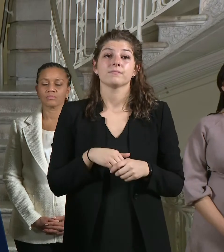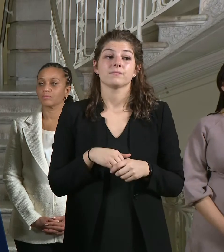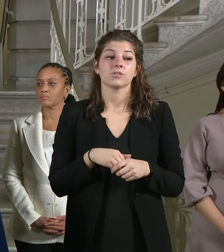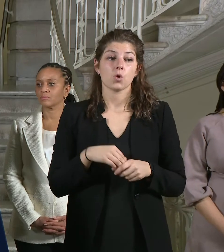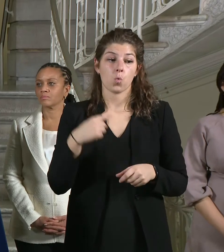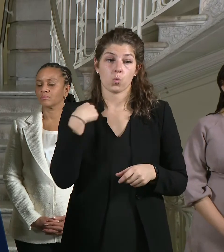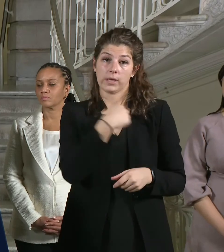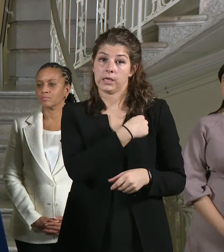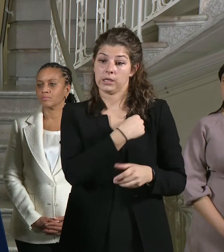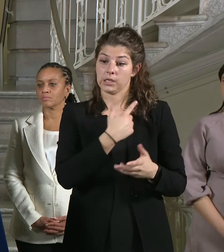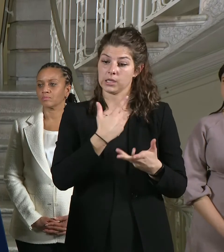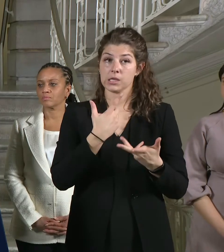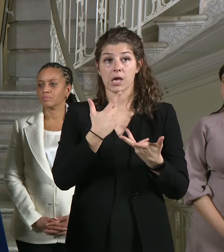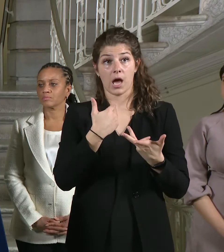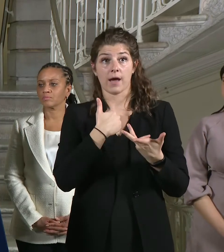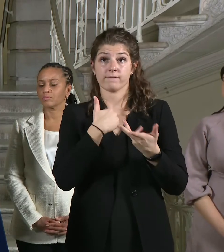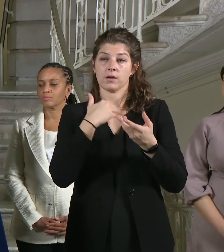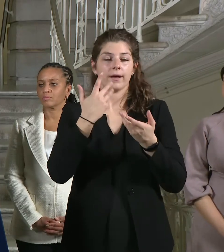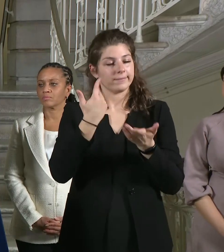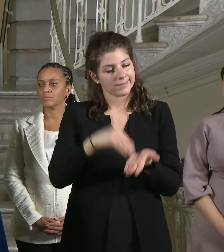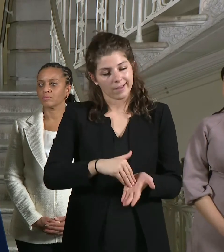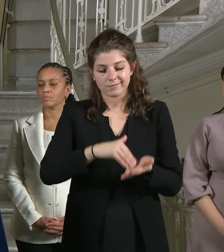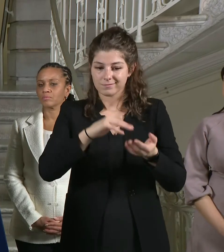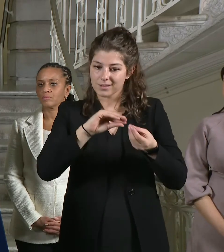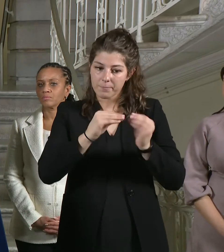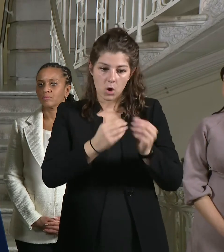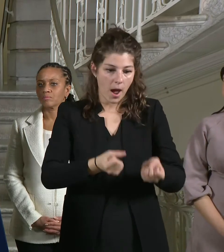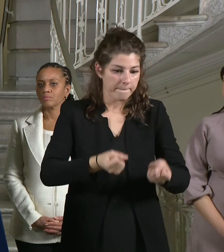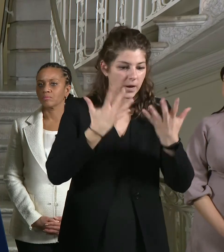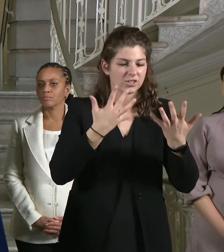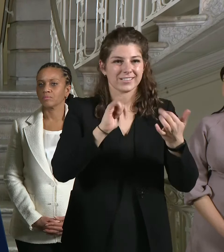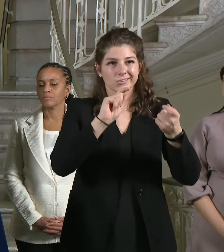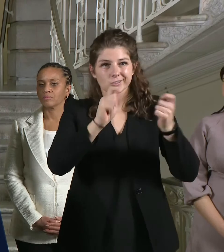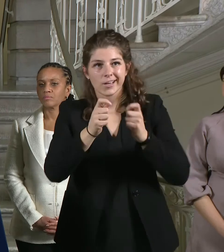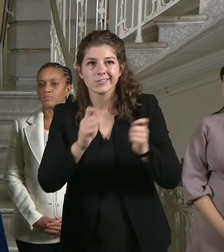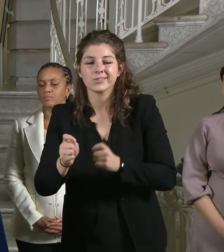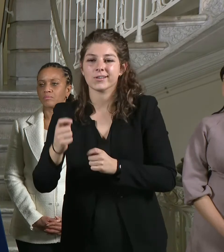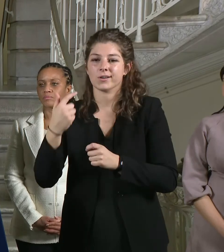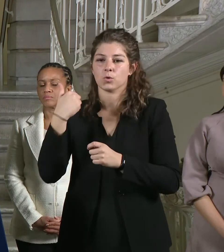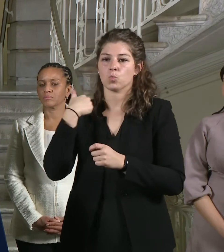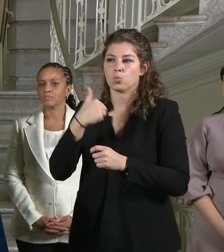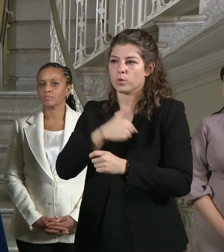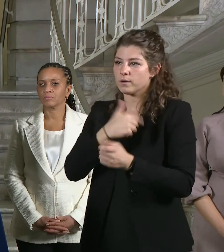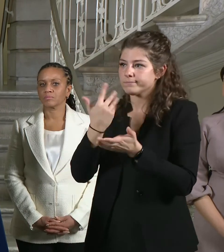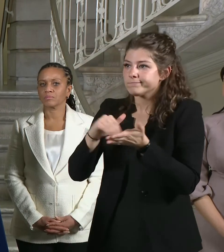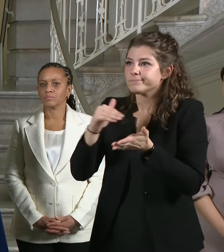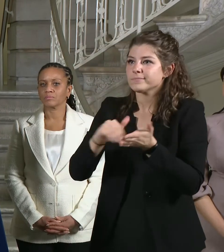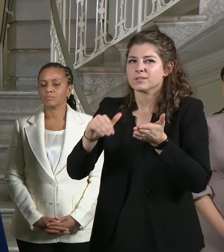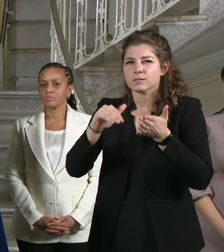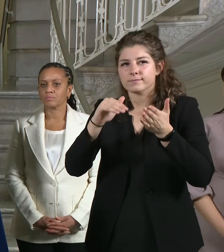EVEN MORE AND IT'S A LOT. AND SO ONCE WE COME